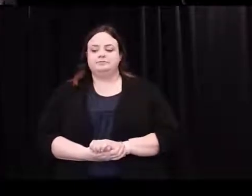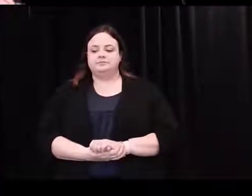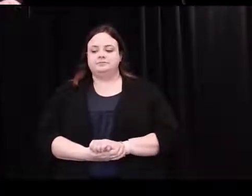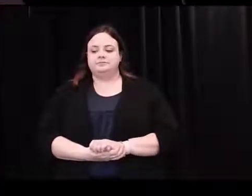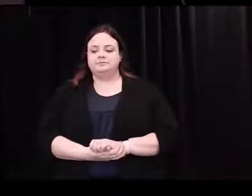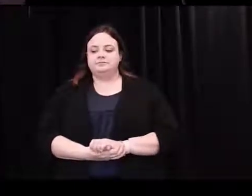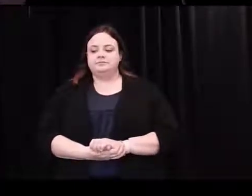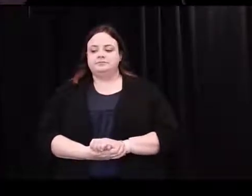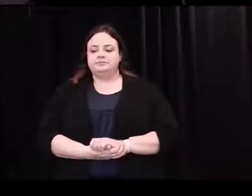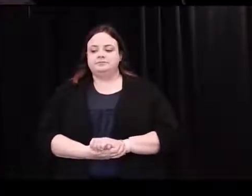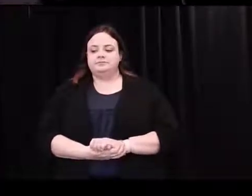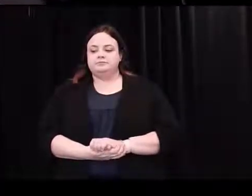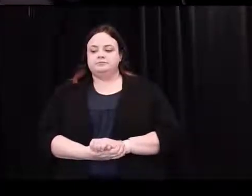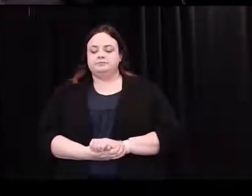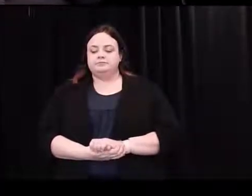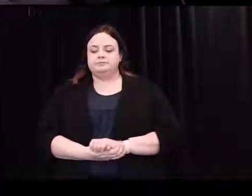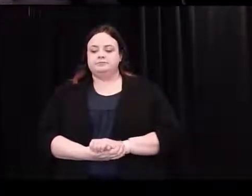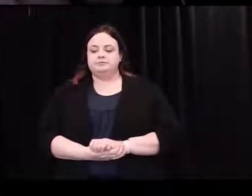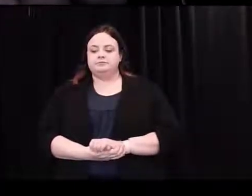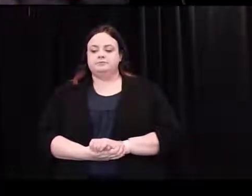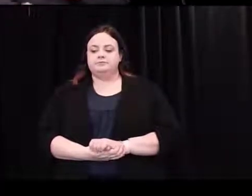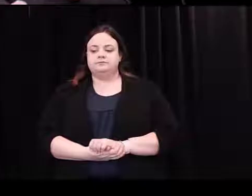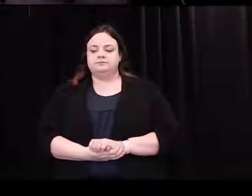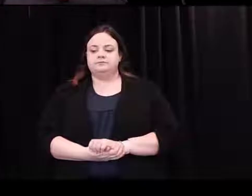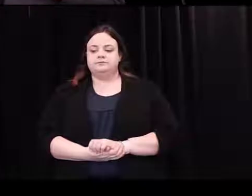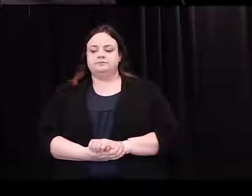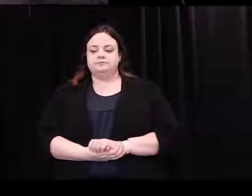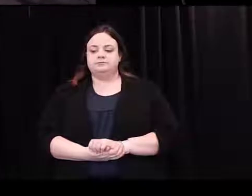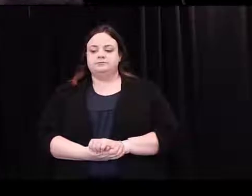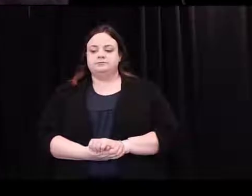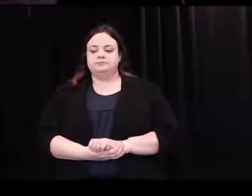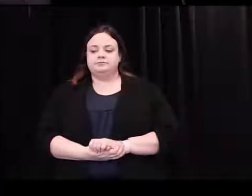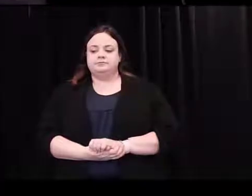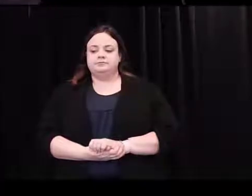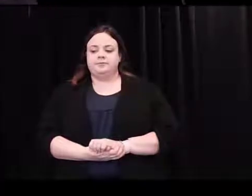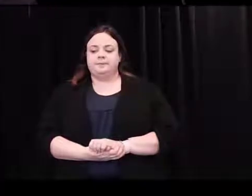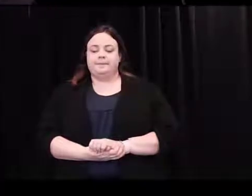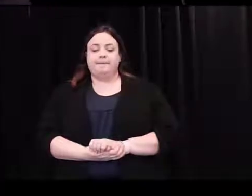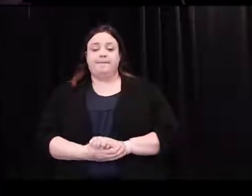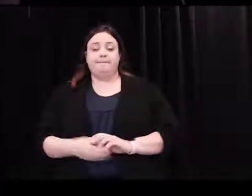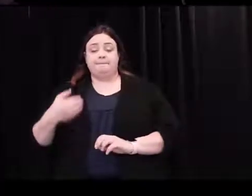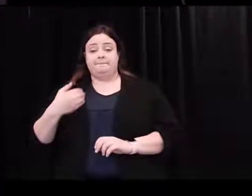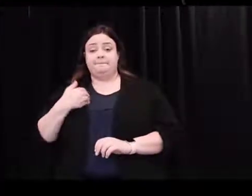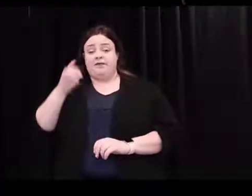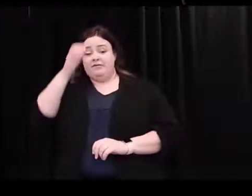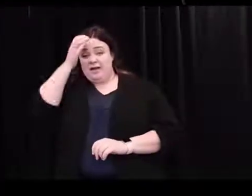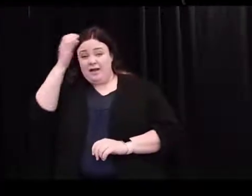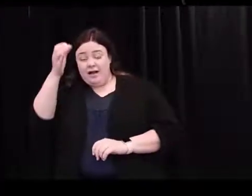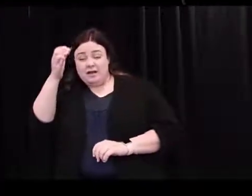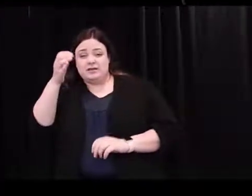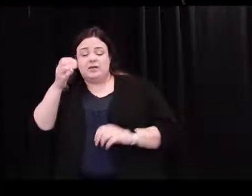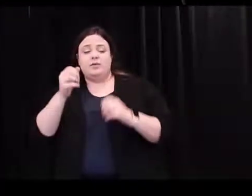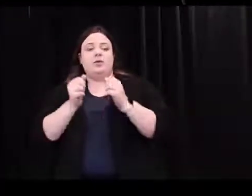And we have the this concept in in accessibility, or in UX sometimes,